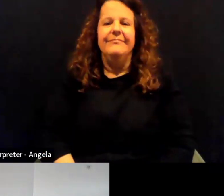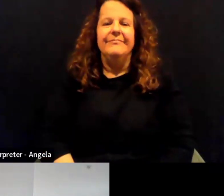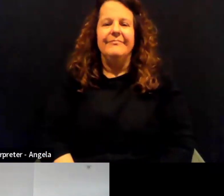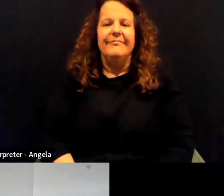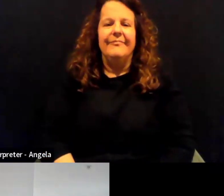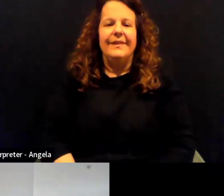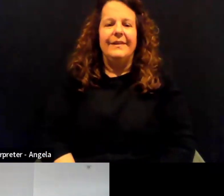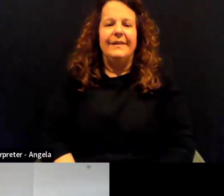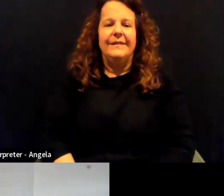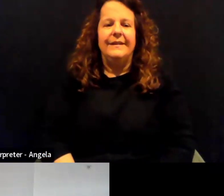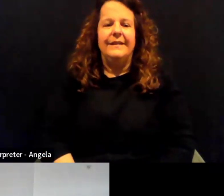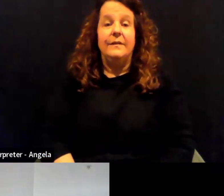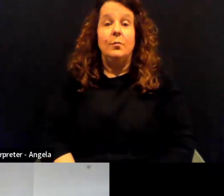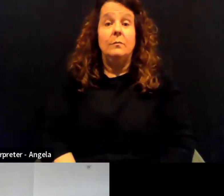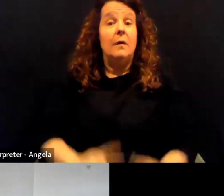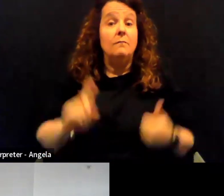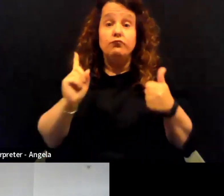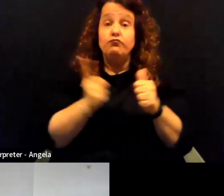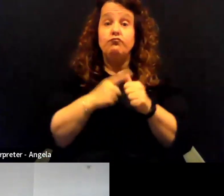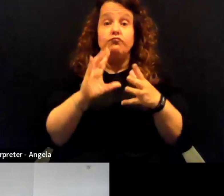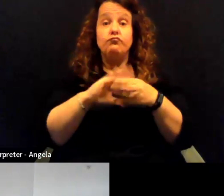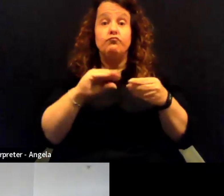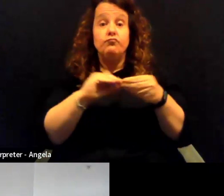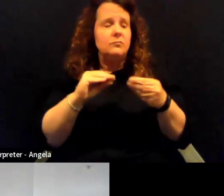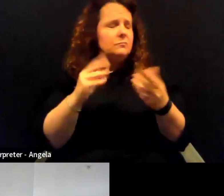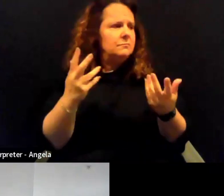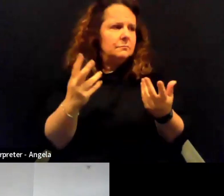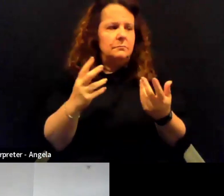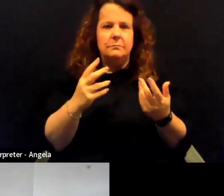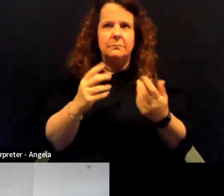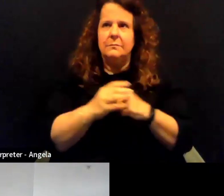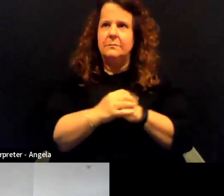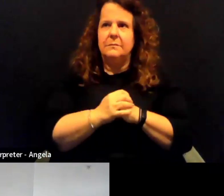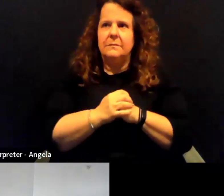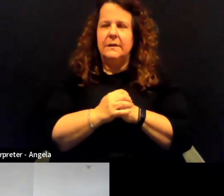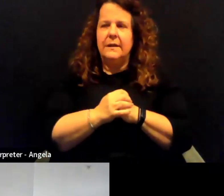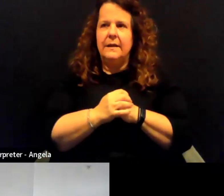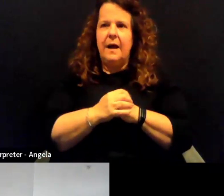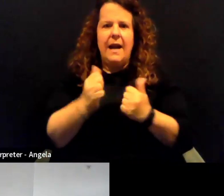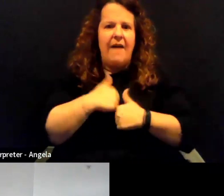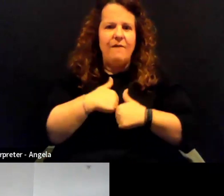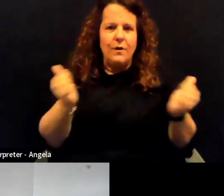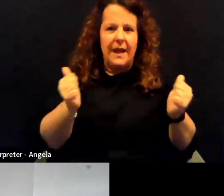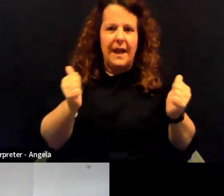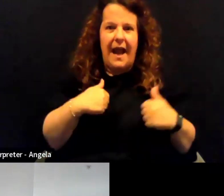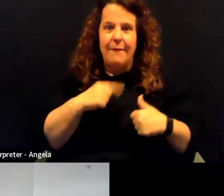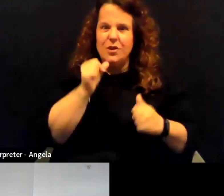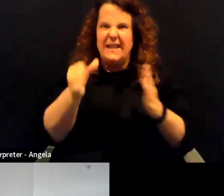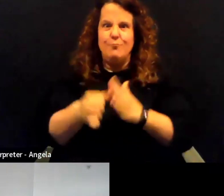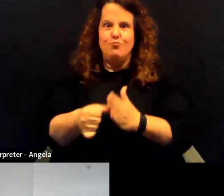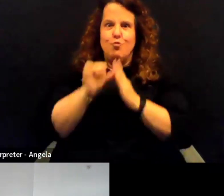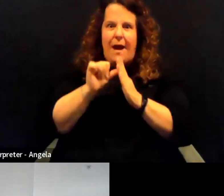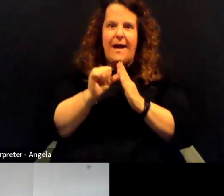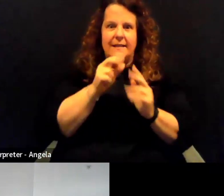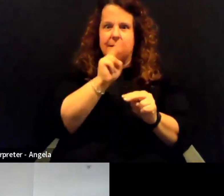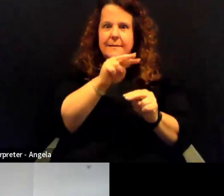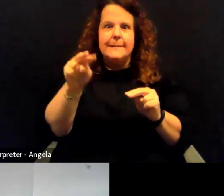Well, I will first say that, , this has nothing to do with about not being forthcoming. I'm just very, very impressed with what the other panelists say.